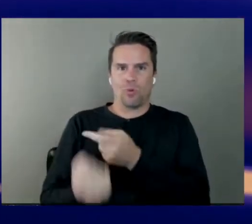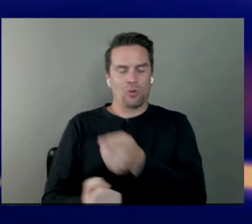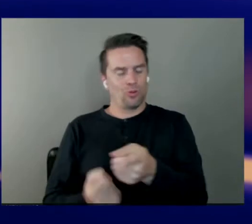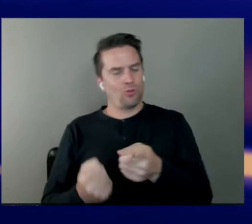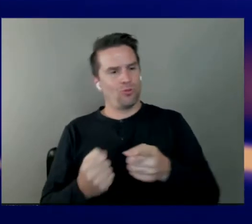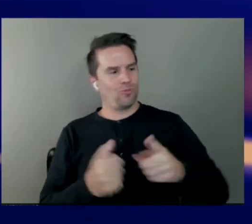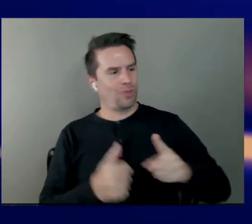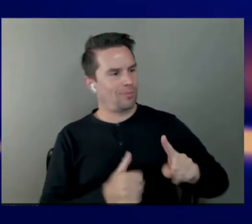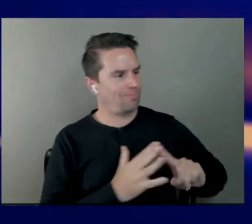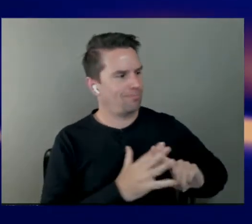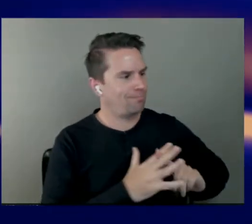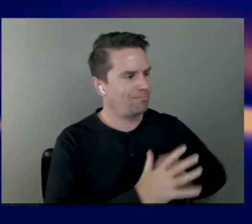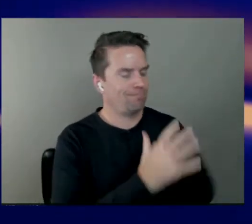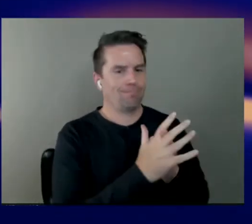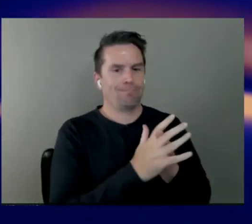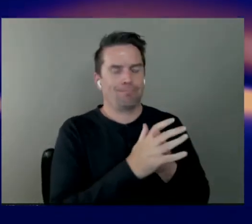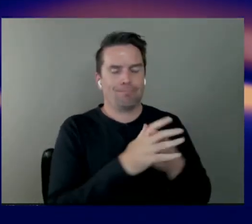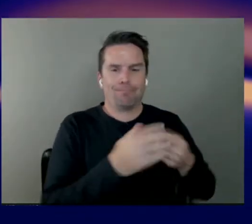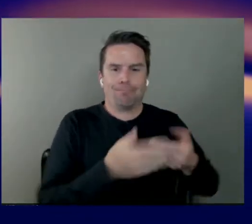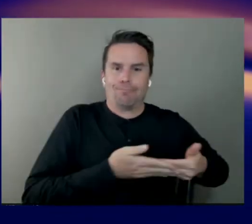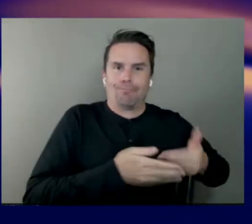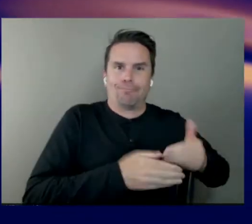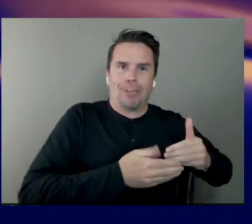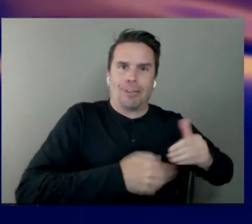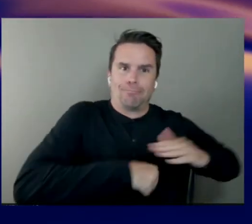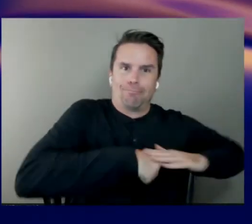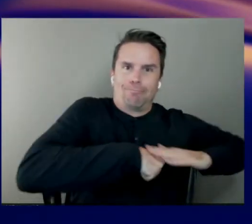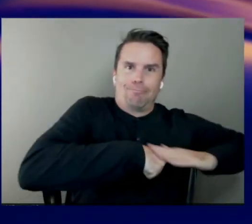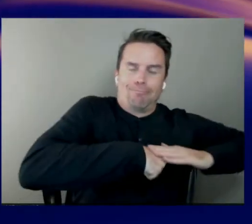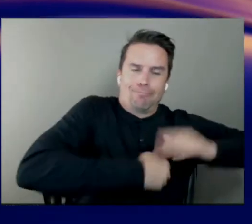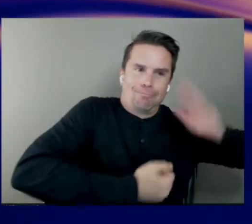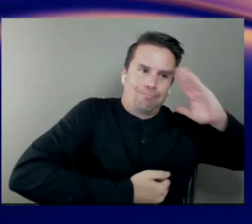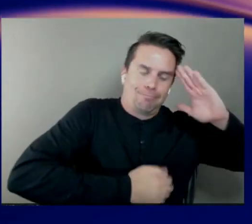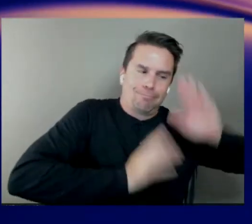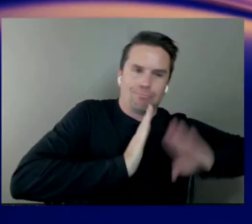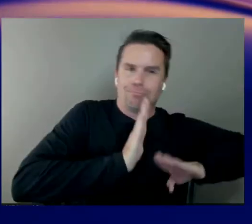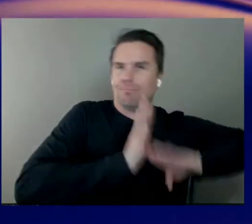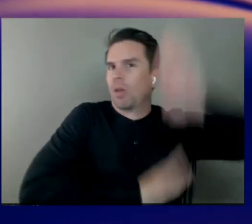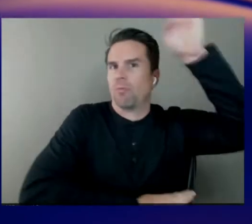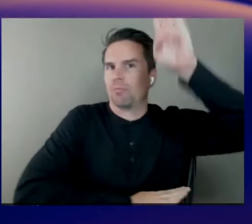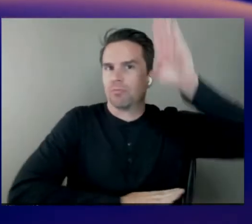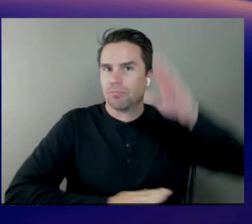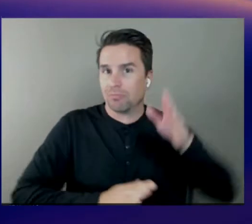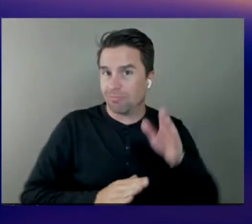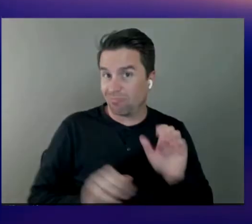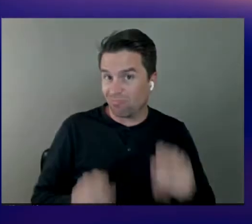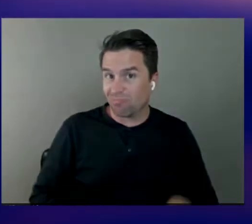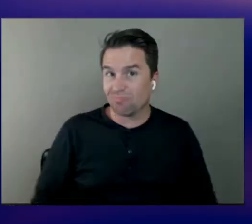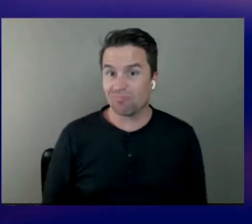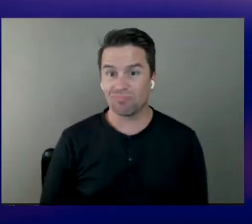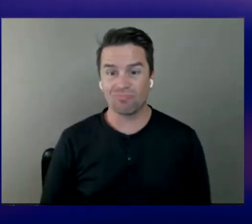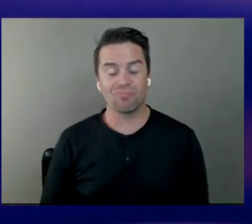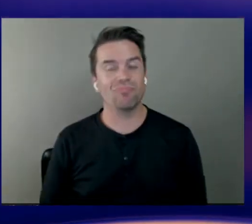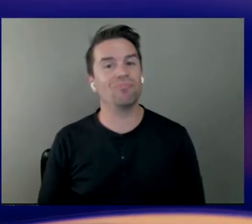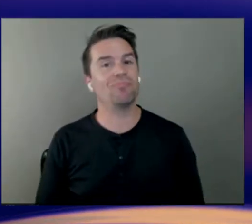in confidence all the way along that learning journey. Yeah, and that's a interesting choice of words